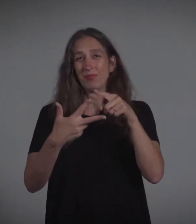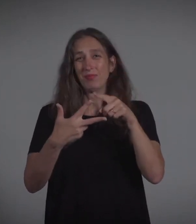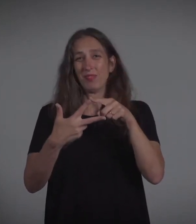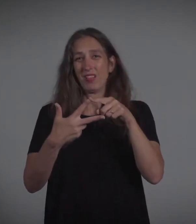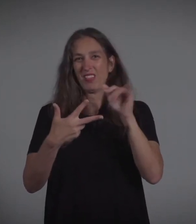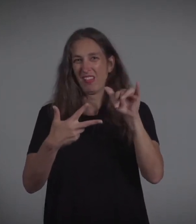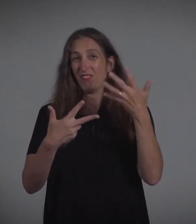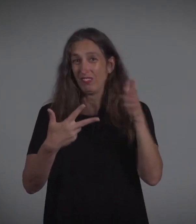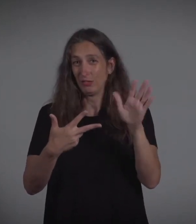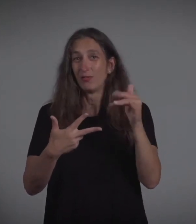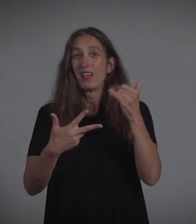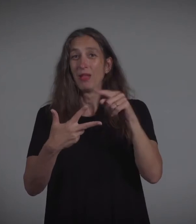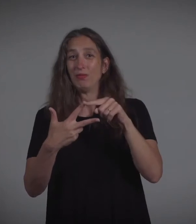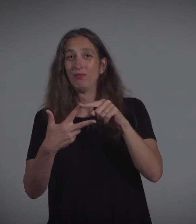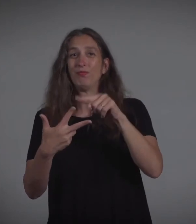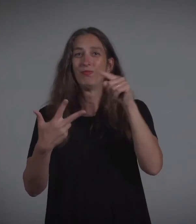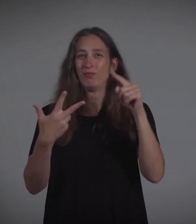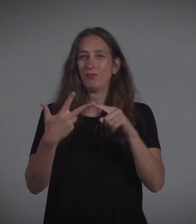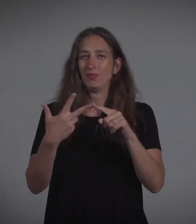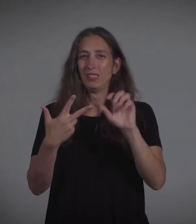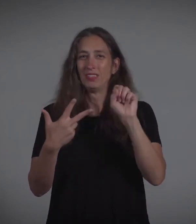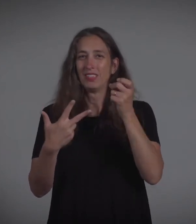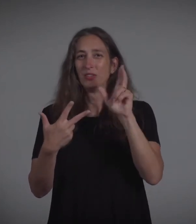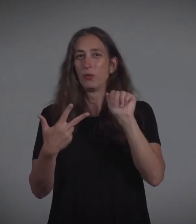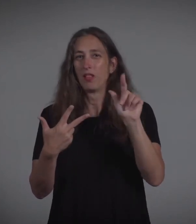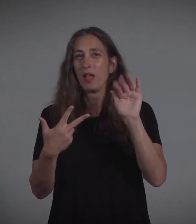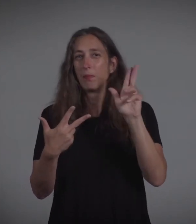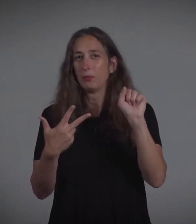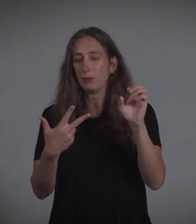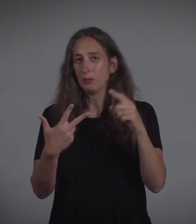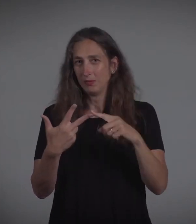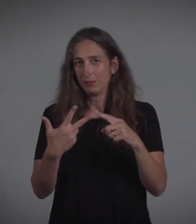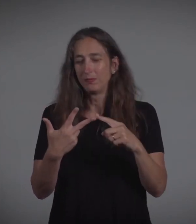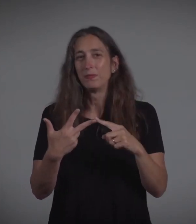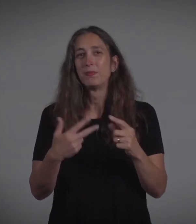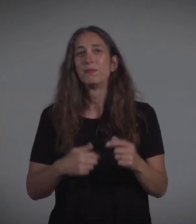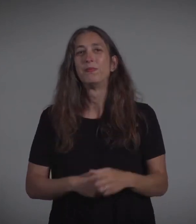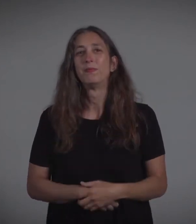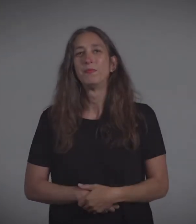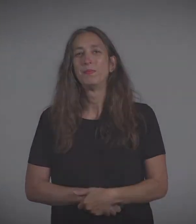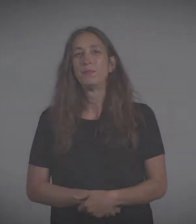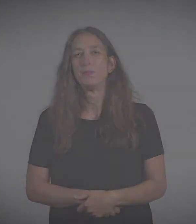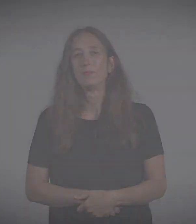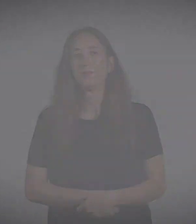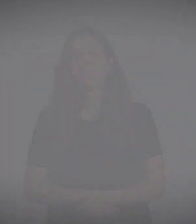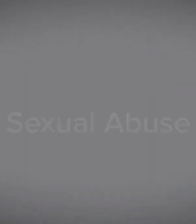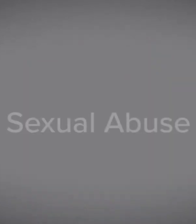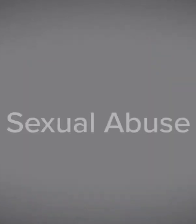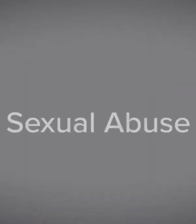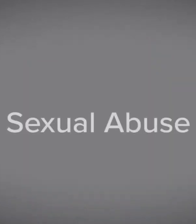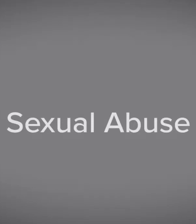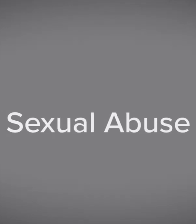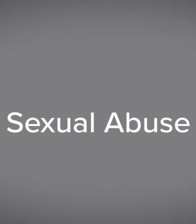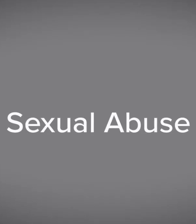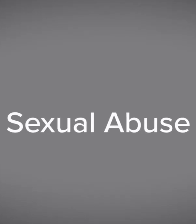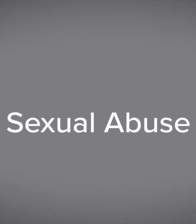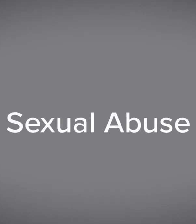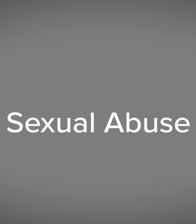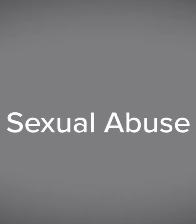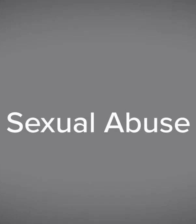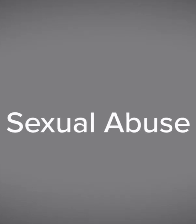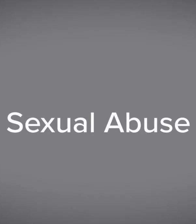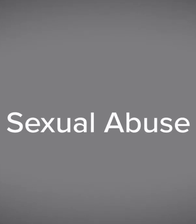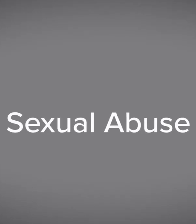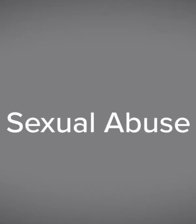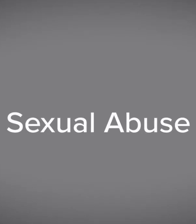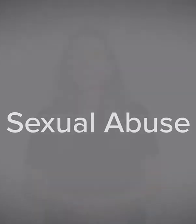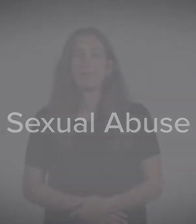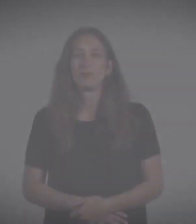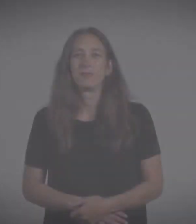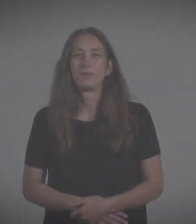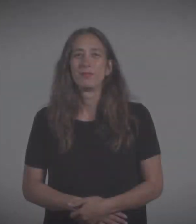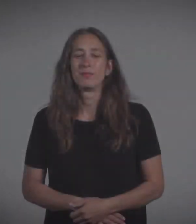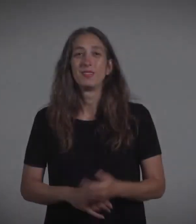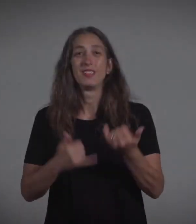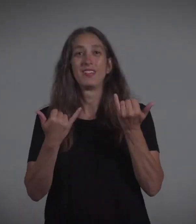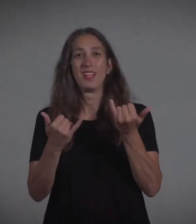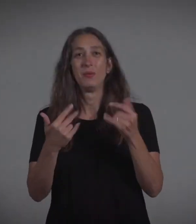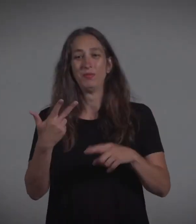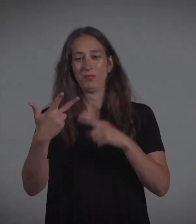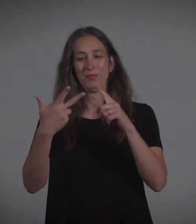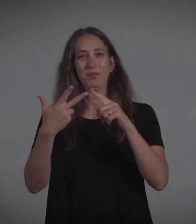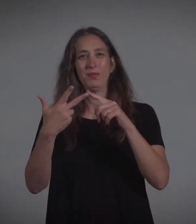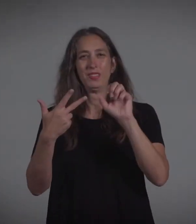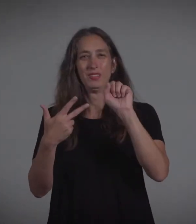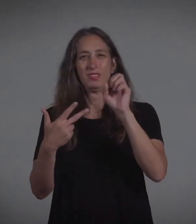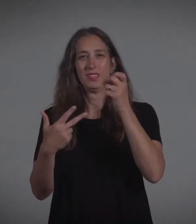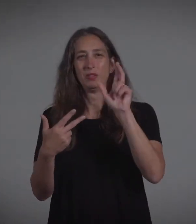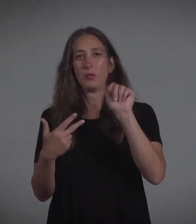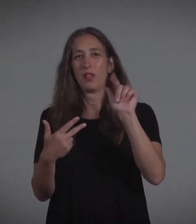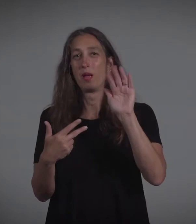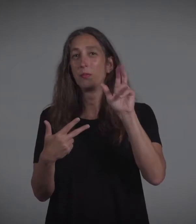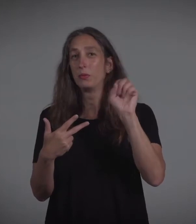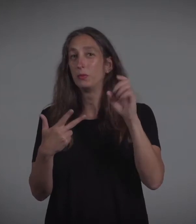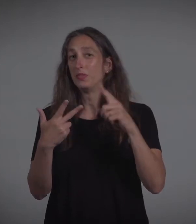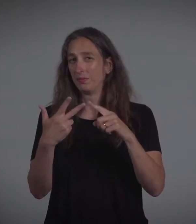The third kind of abuse is sexual abuse.